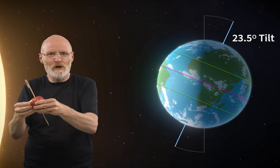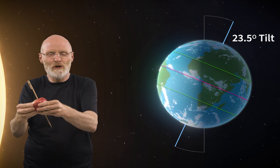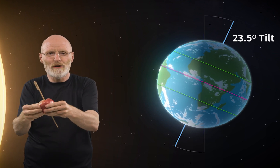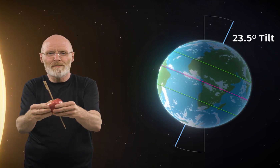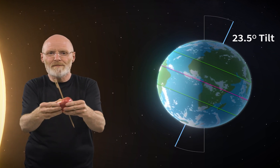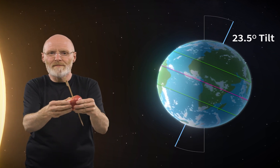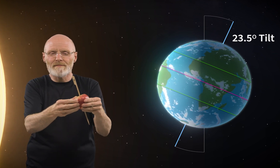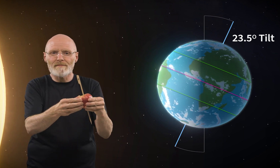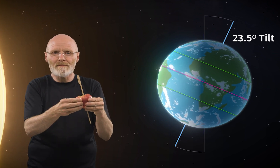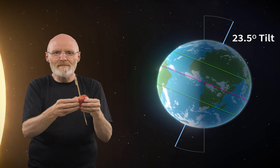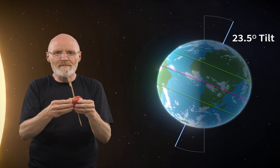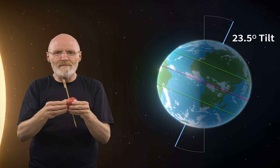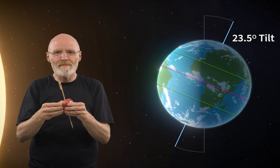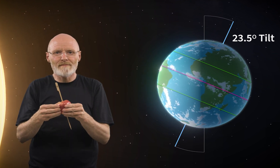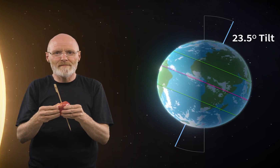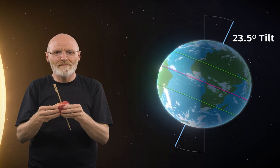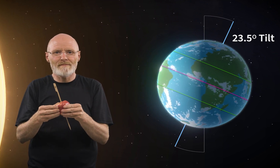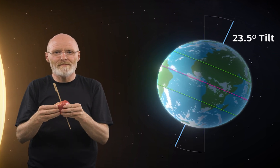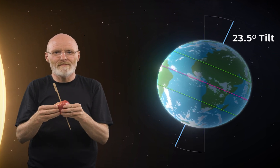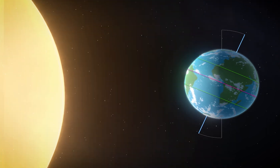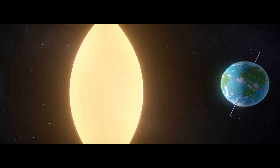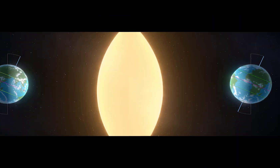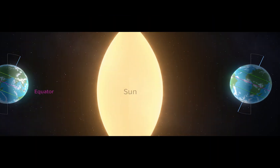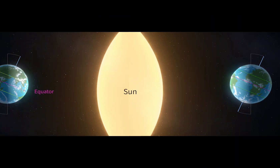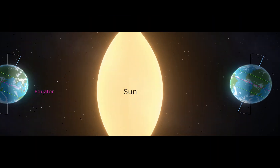The angle doesn't change.